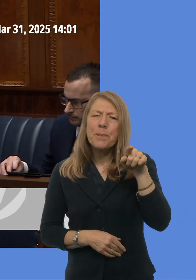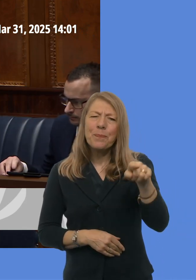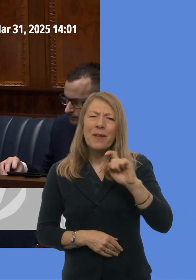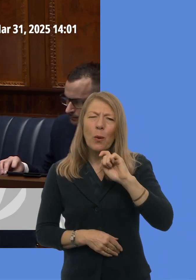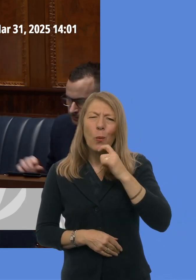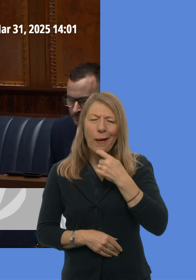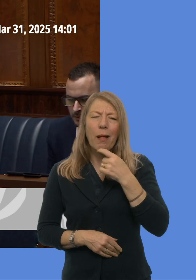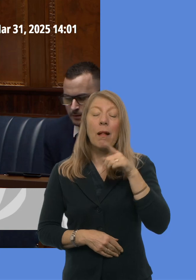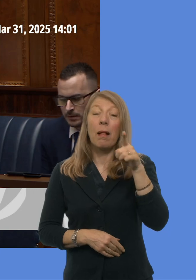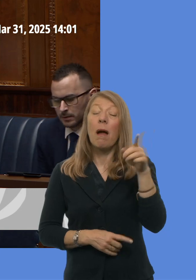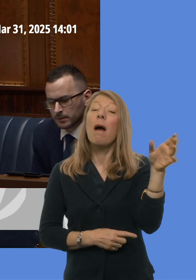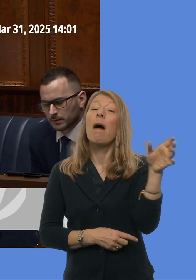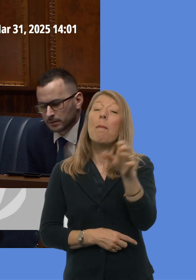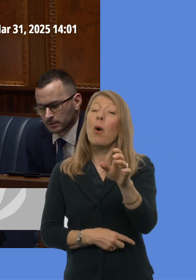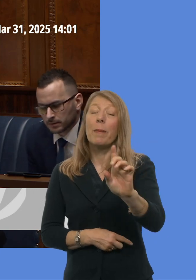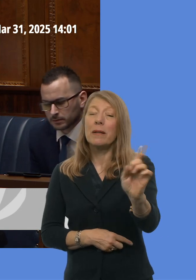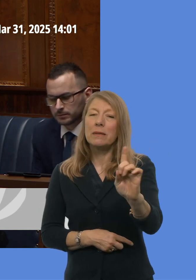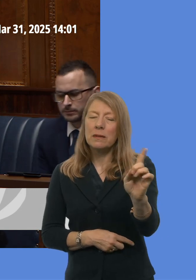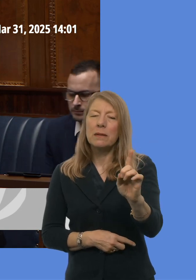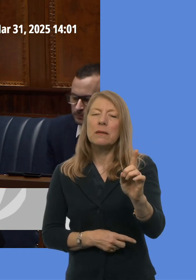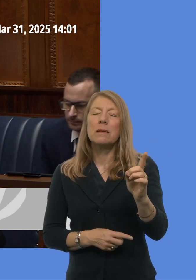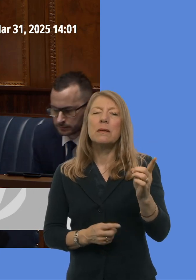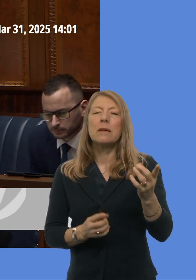appointment regulated by the Public Appointments Commissioner?